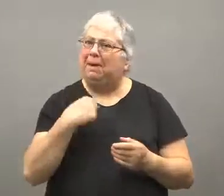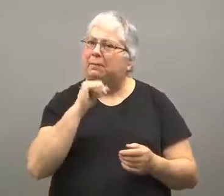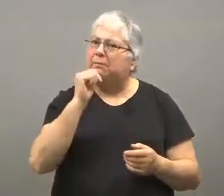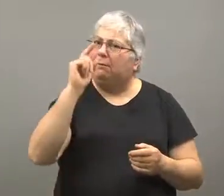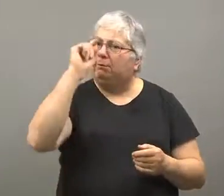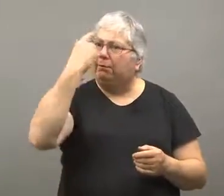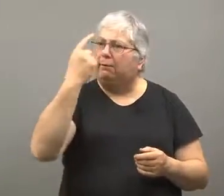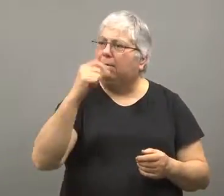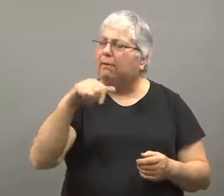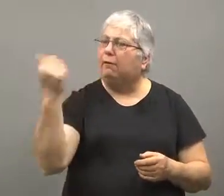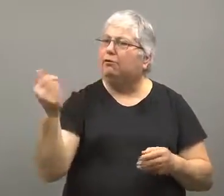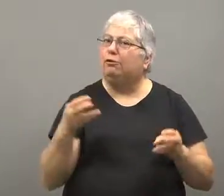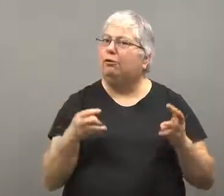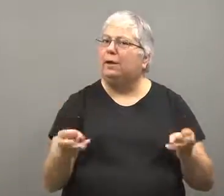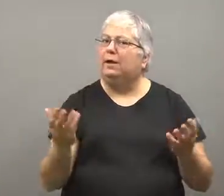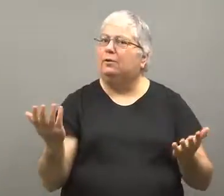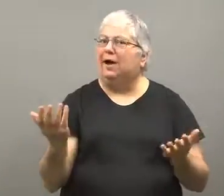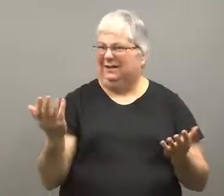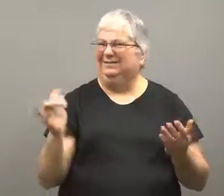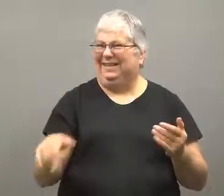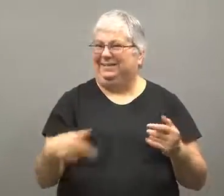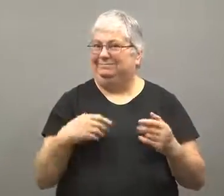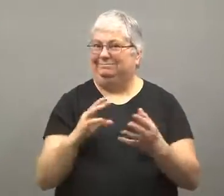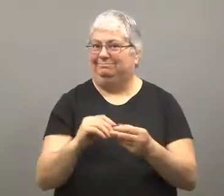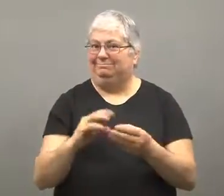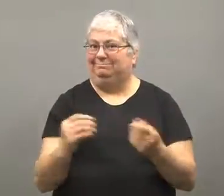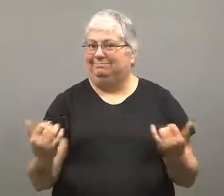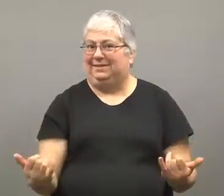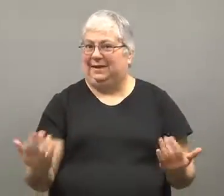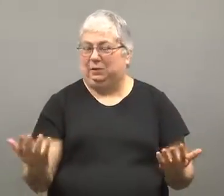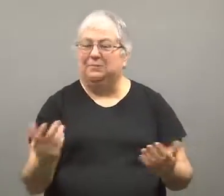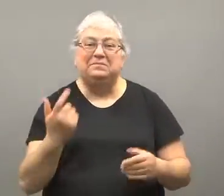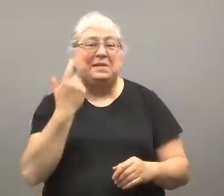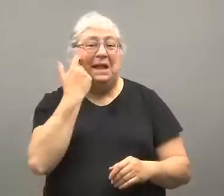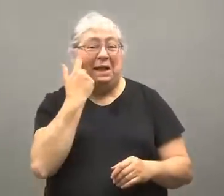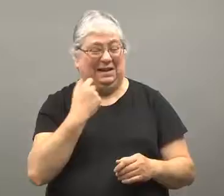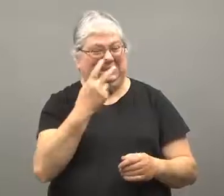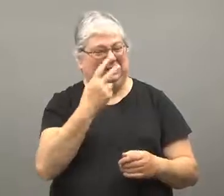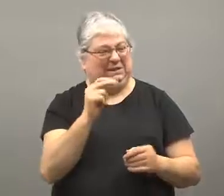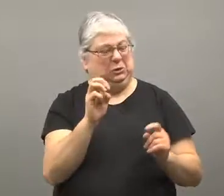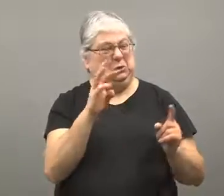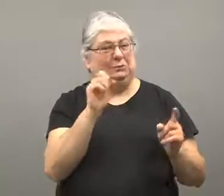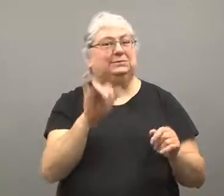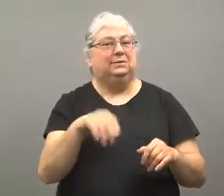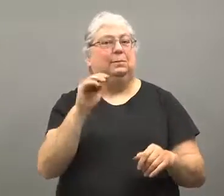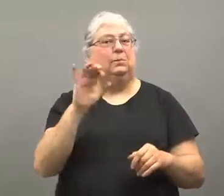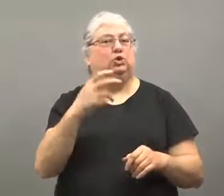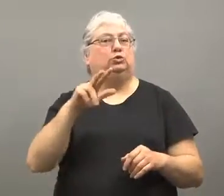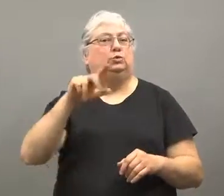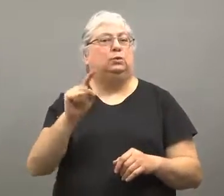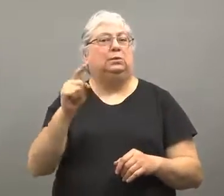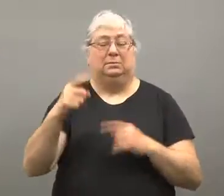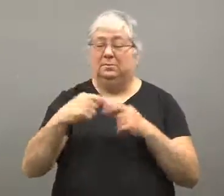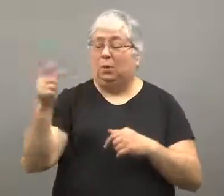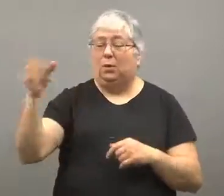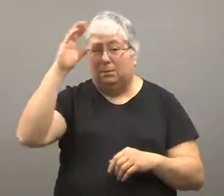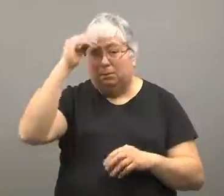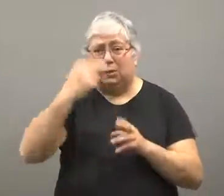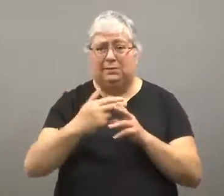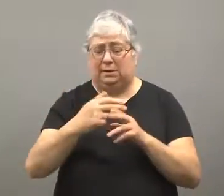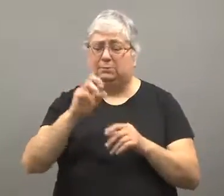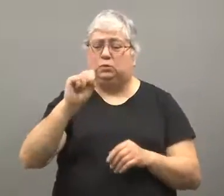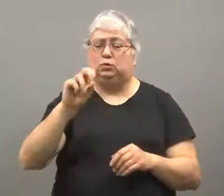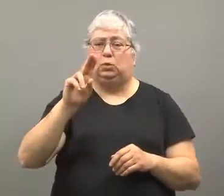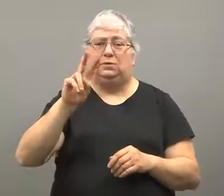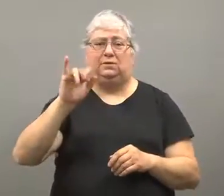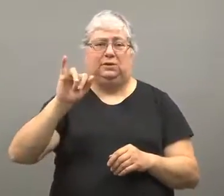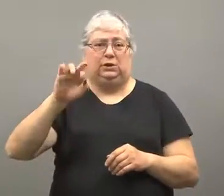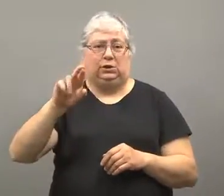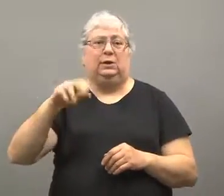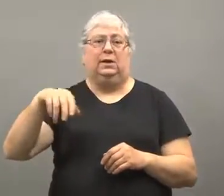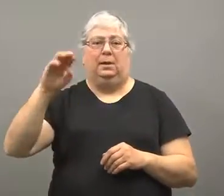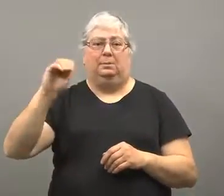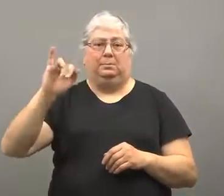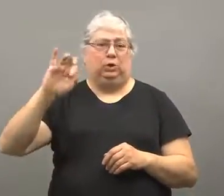Now I'm going to talk about another way I never thought of.